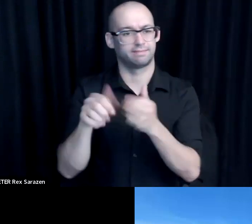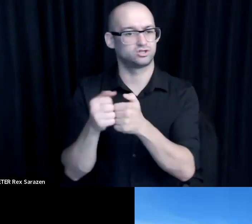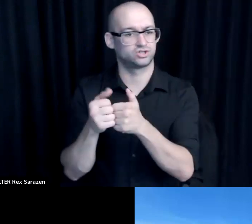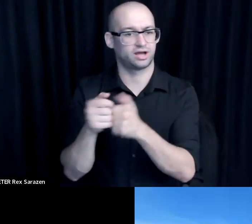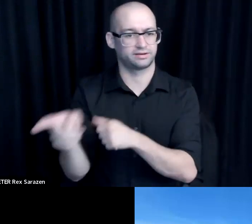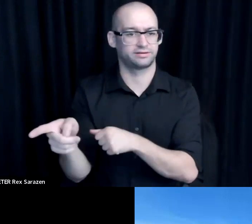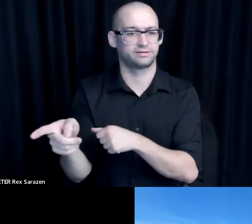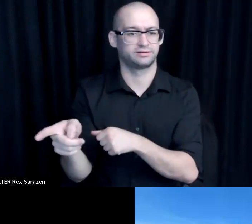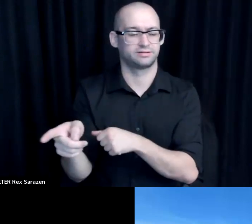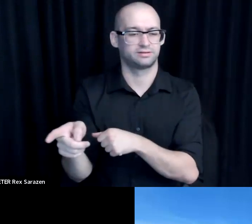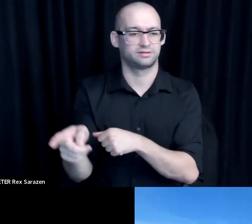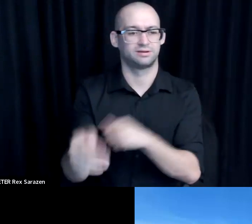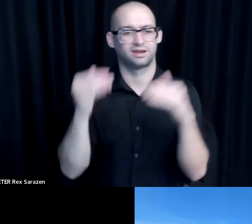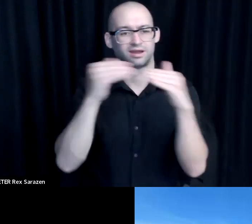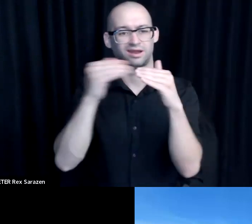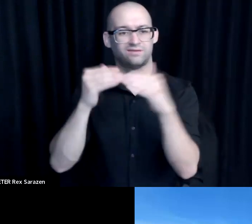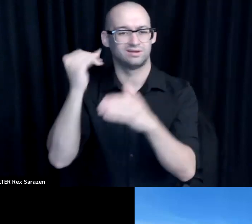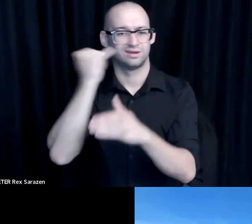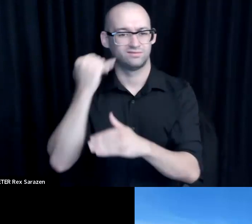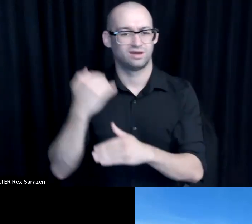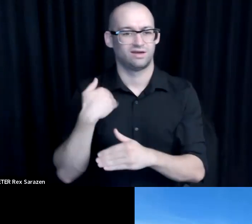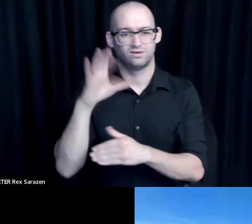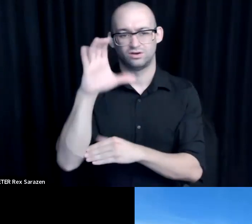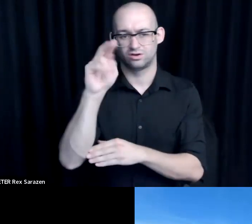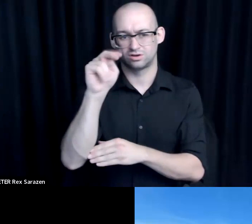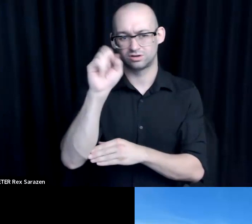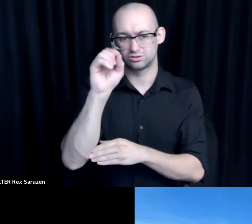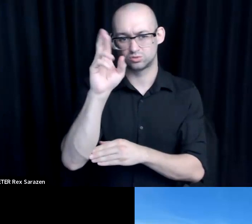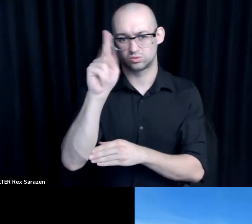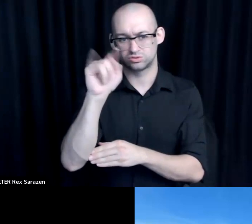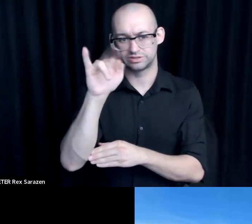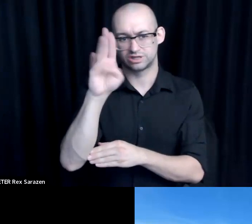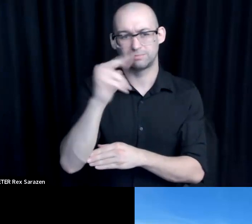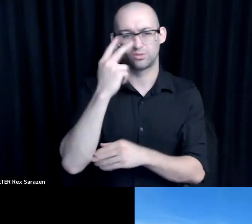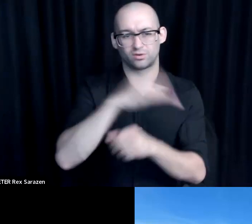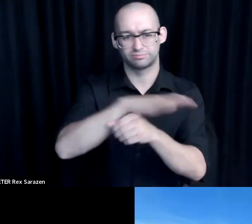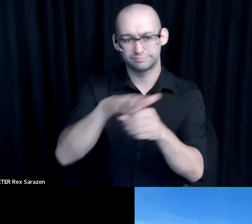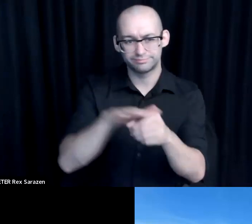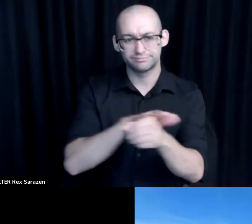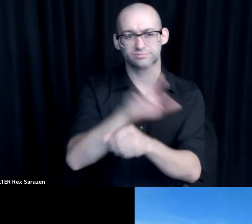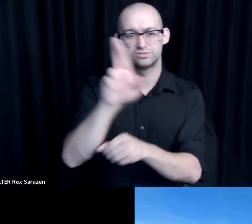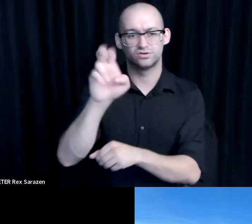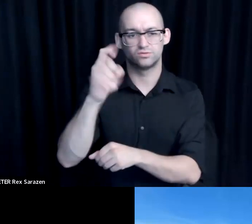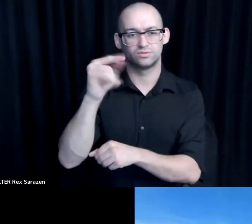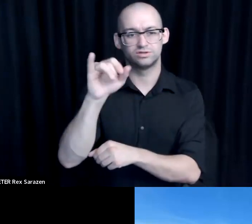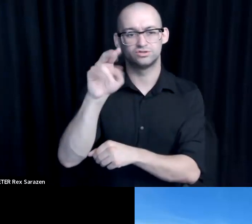but even if you have a consortium which is looking at a regional approach, you still, each of them